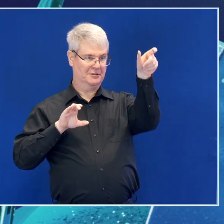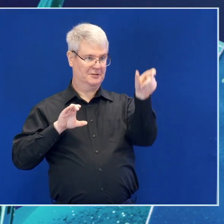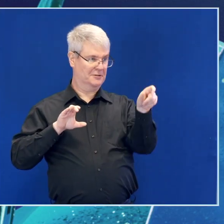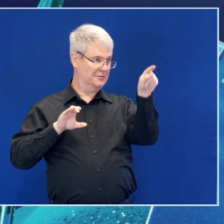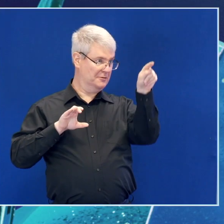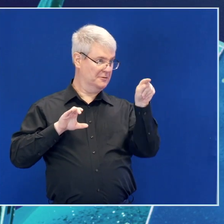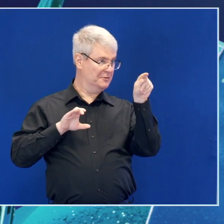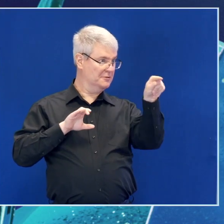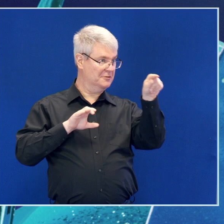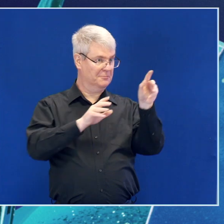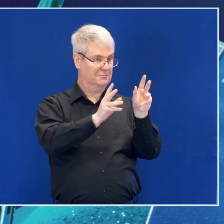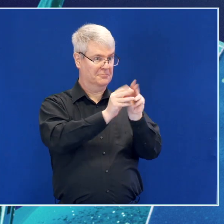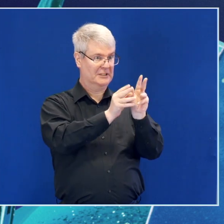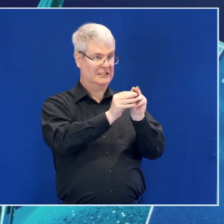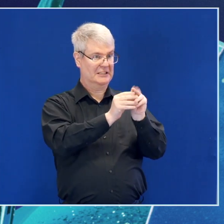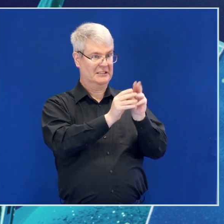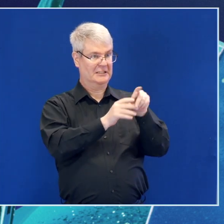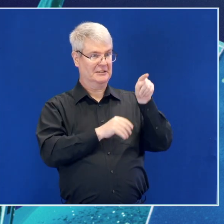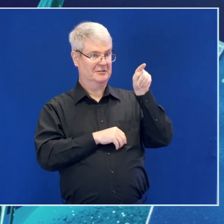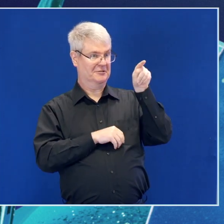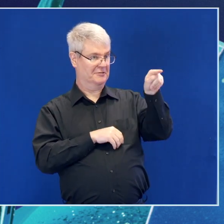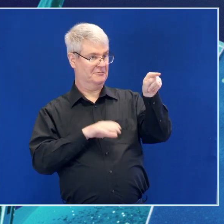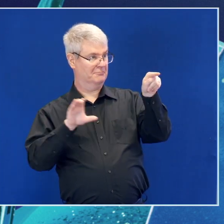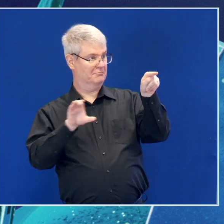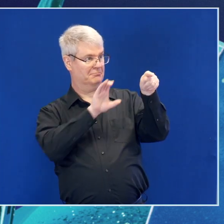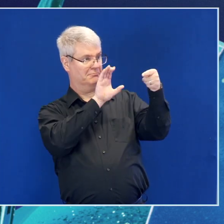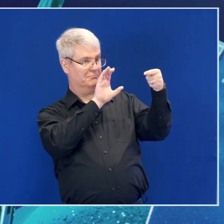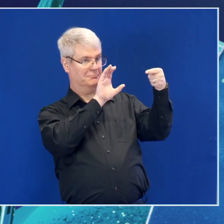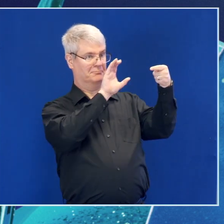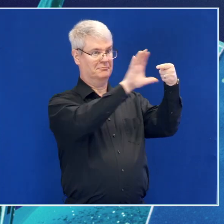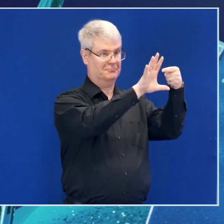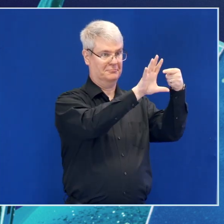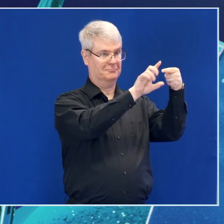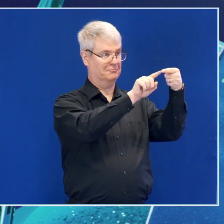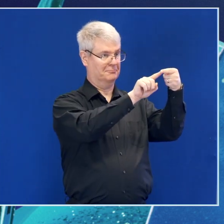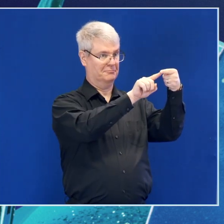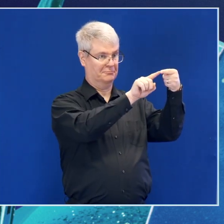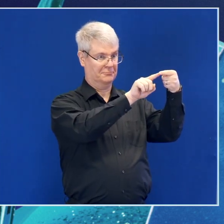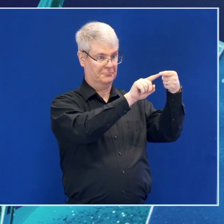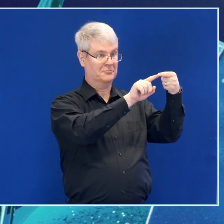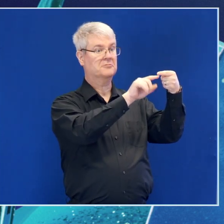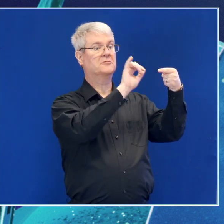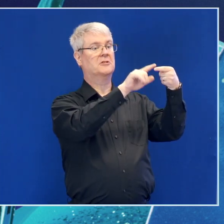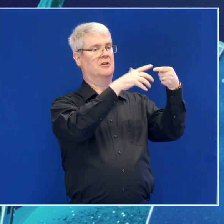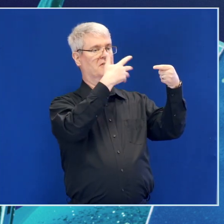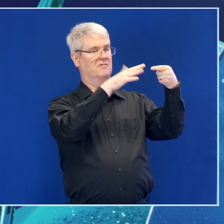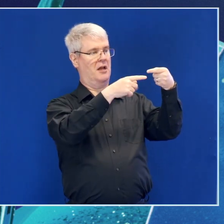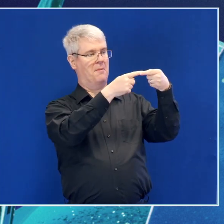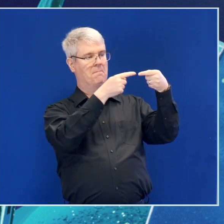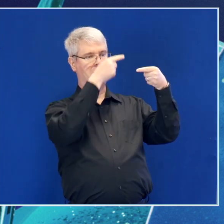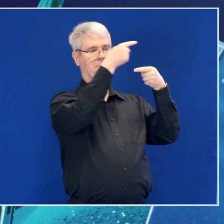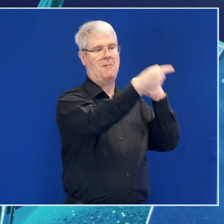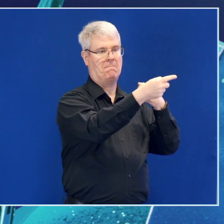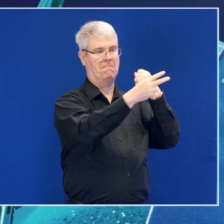And I'm simply going to paste them in there and hit "Enter". And now it's off thinking, reformatting, thinking about how